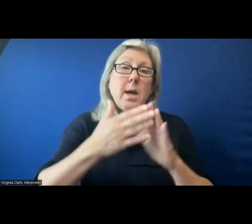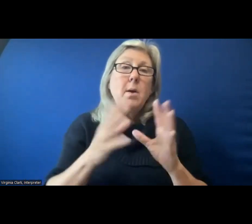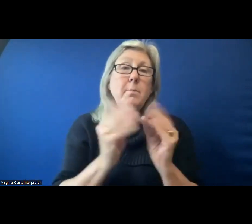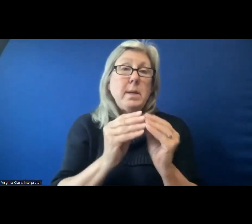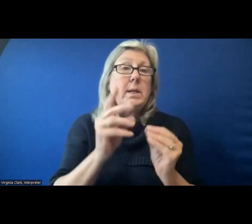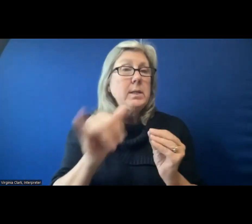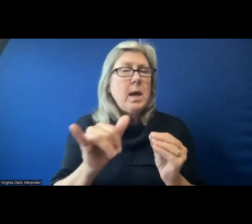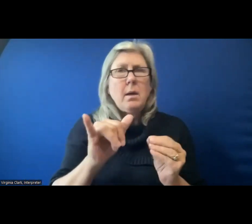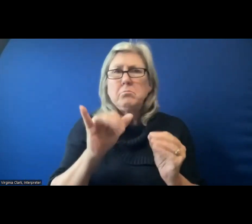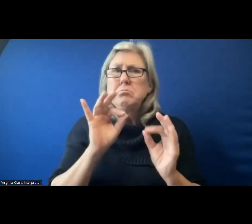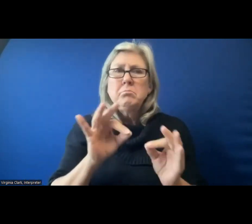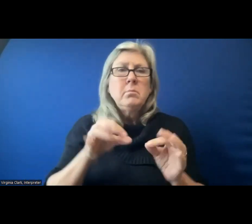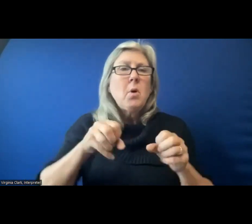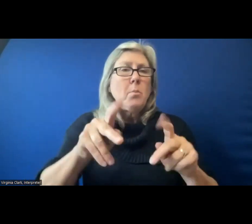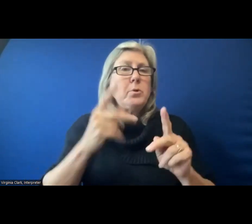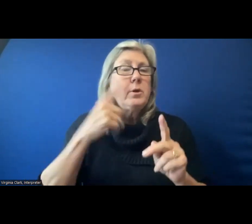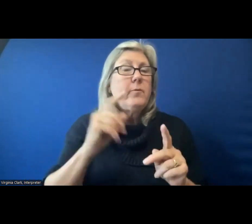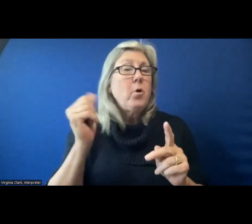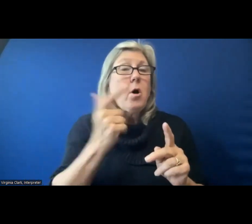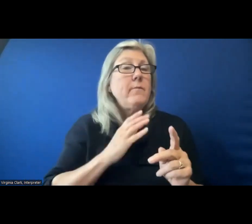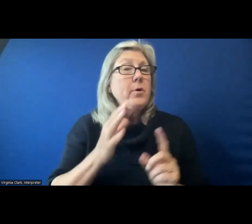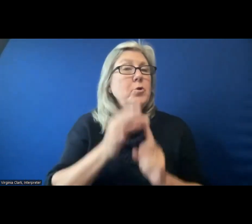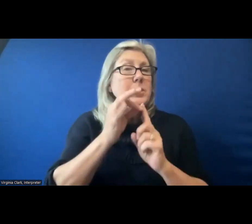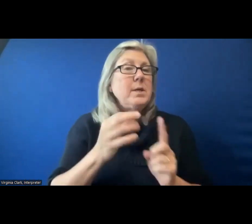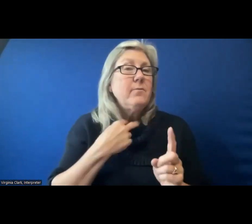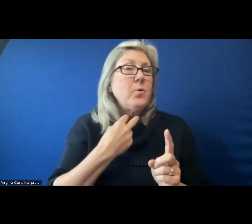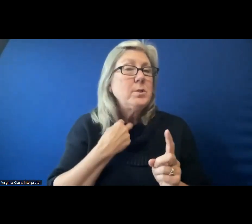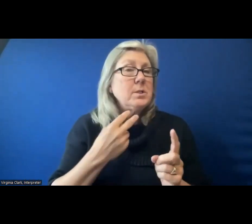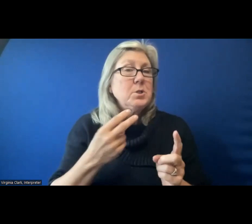our unique neighborhoods to be heard. But some voices have been left out despite federal